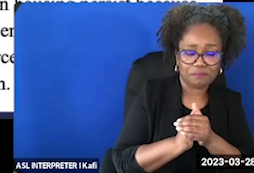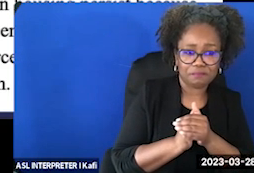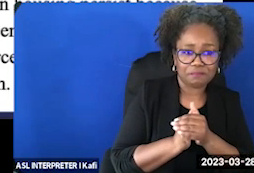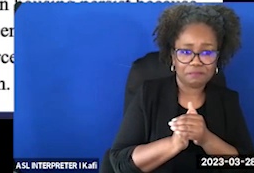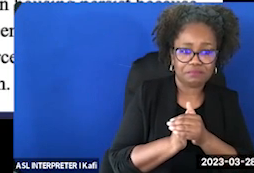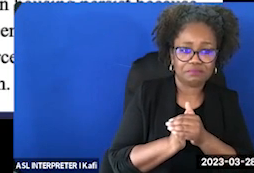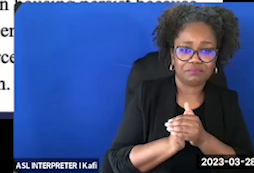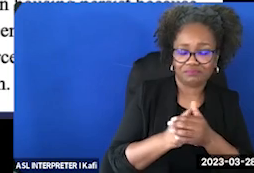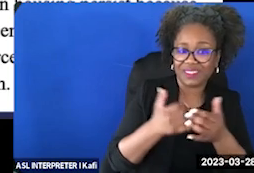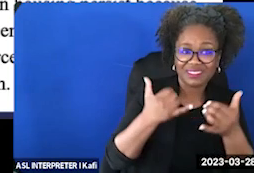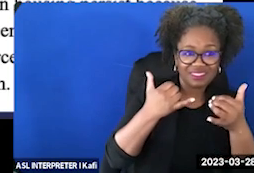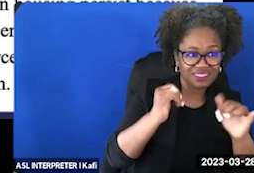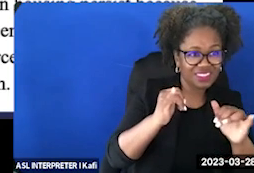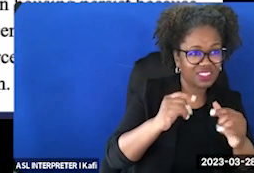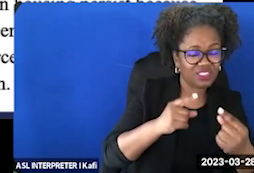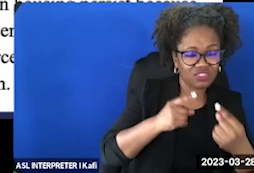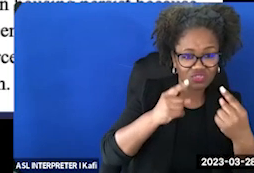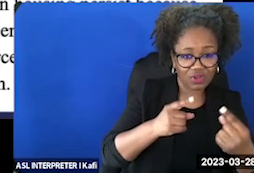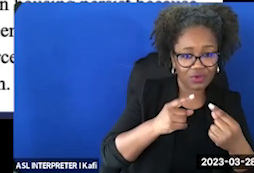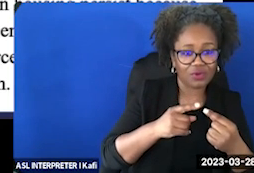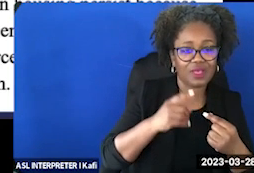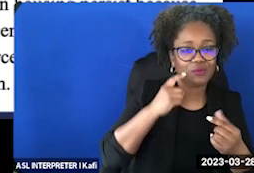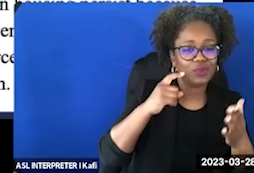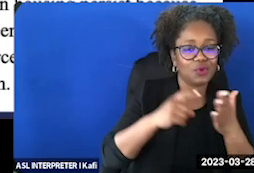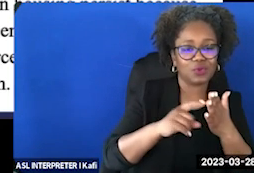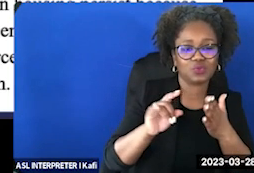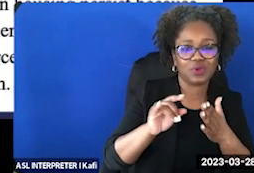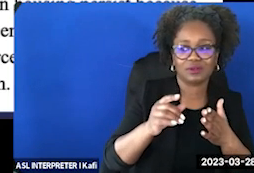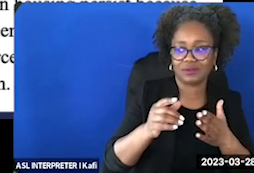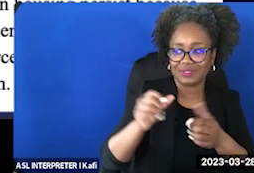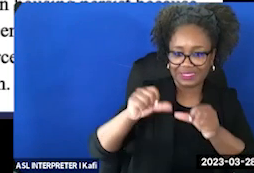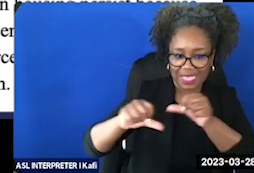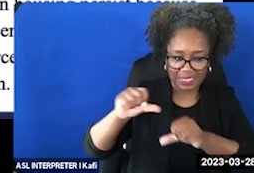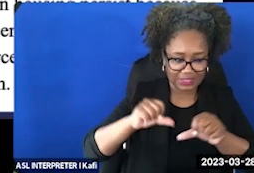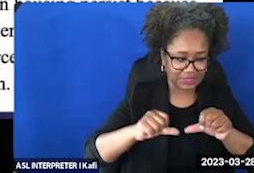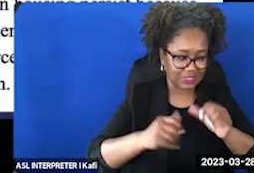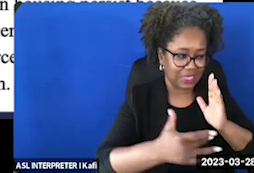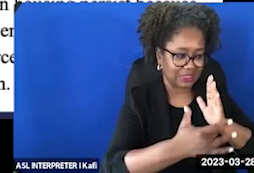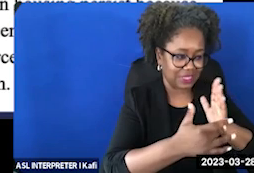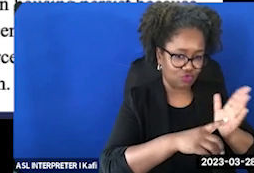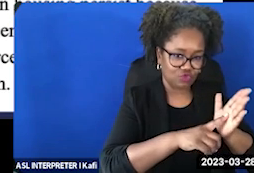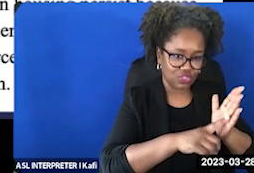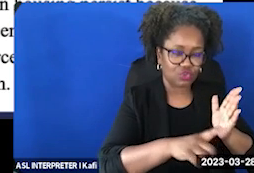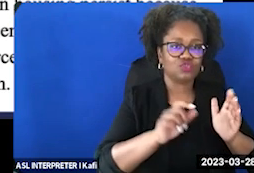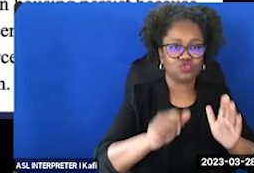Debbie Stine, Science & Technology Policy Academy: concept where science and tech technical research Debbie Stine, Science & Technology Policy Academy: can help advance a public policy.